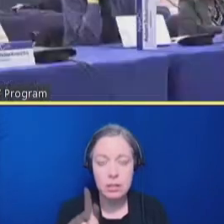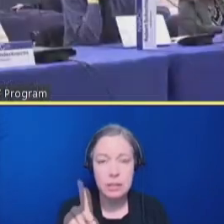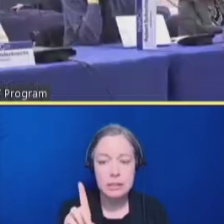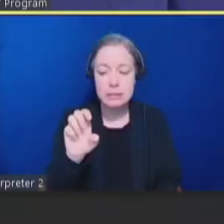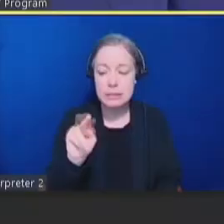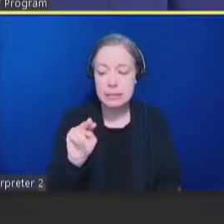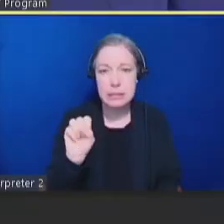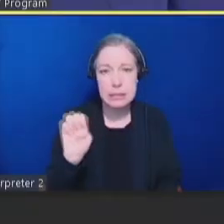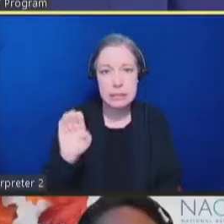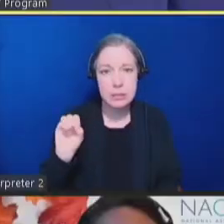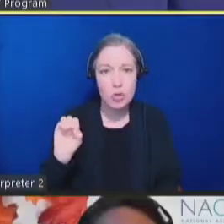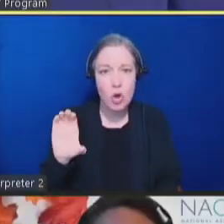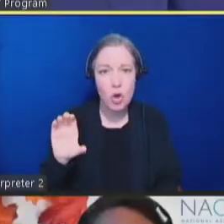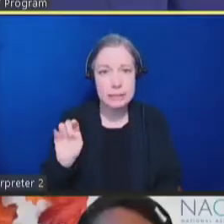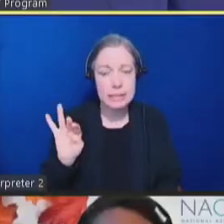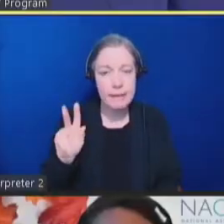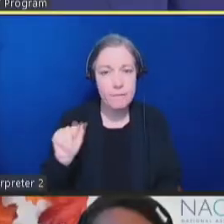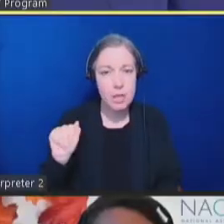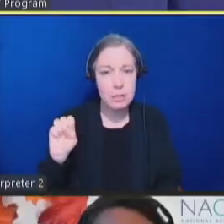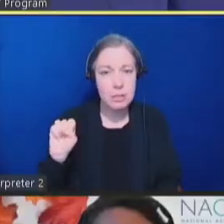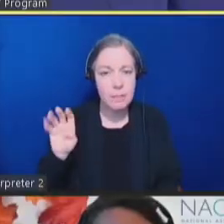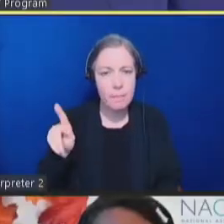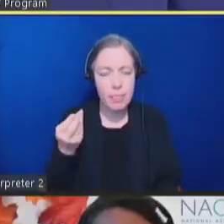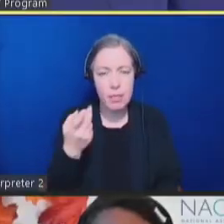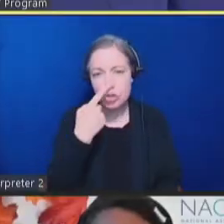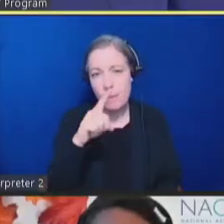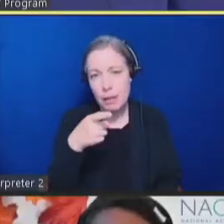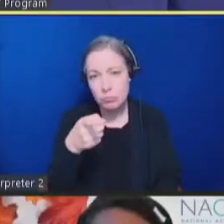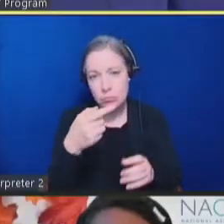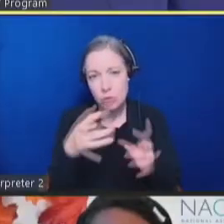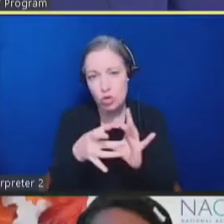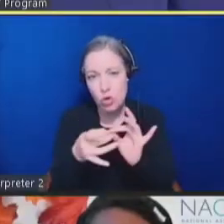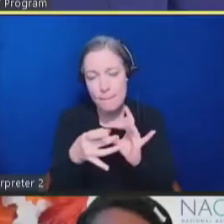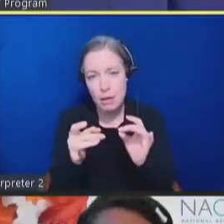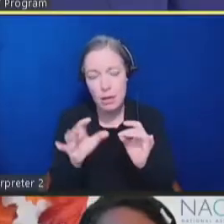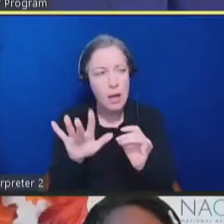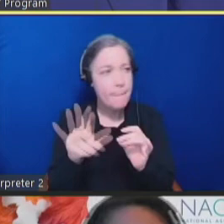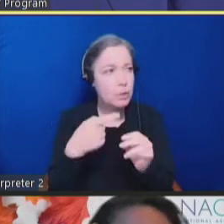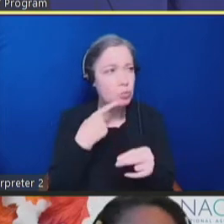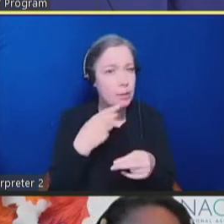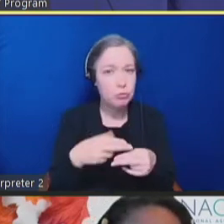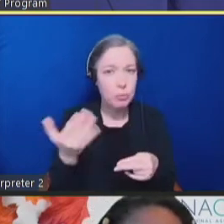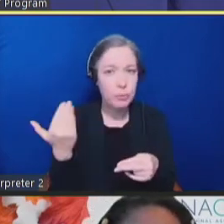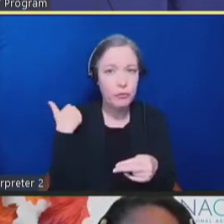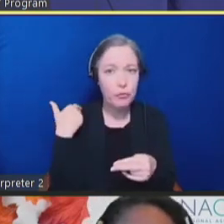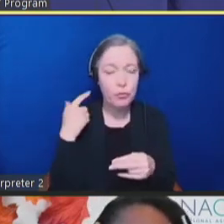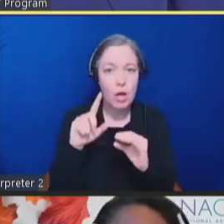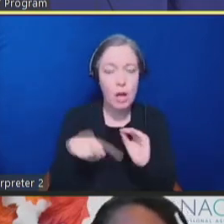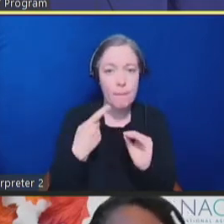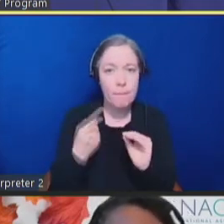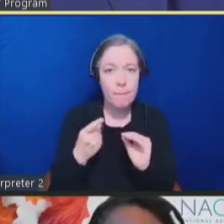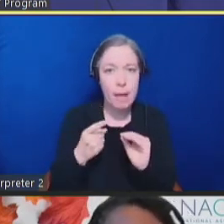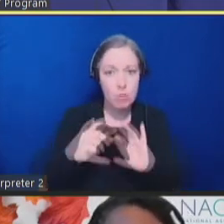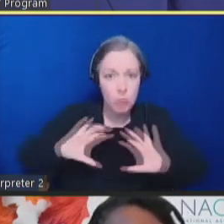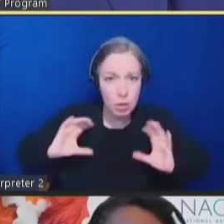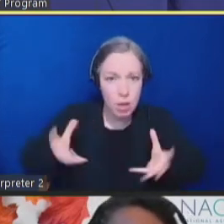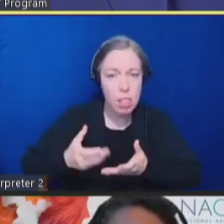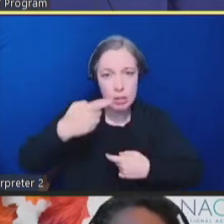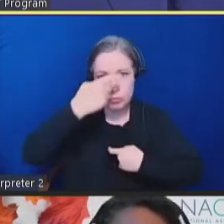if -- comment on, I think you mentioned the collective trauma and cumulative trauma. I'm